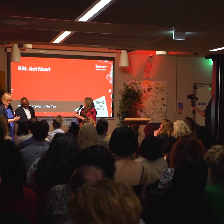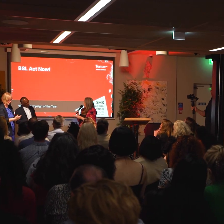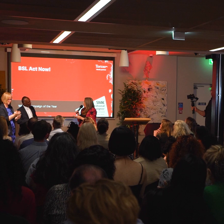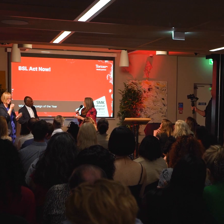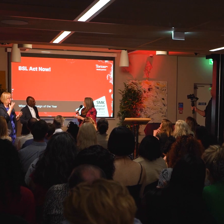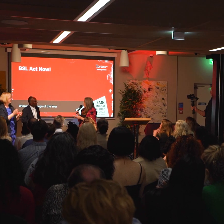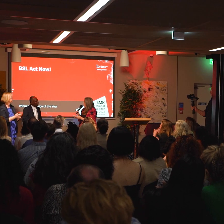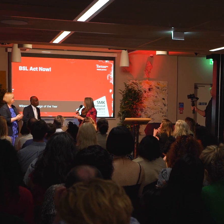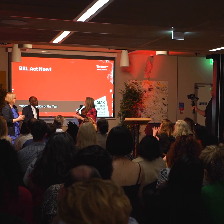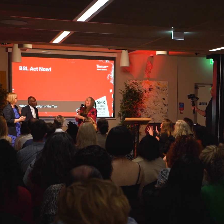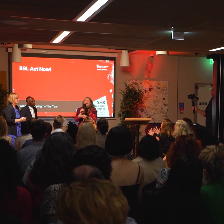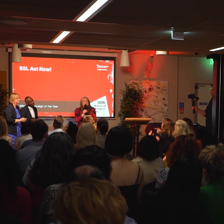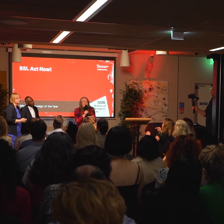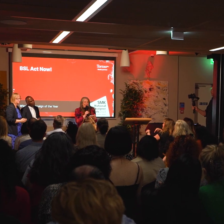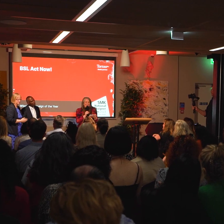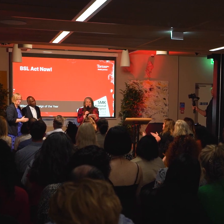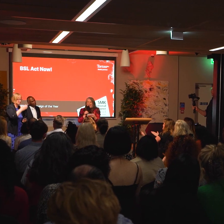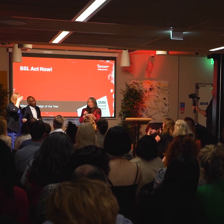So I'm welcoming with me on stage now